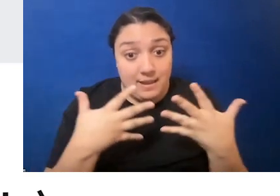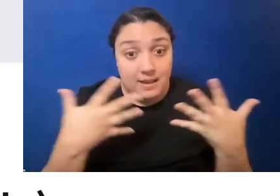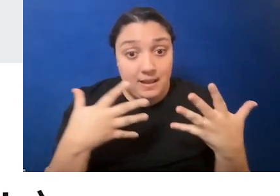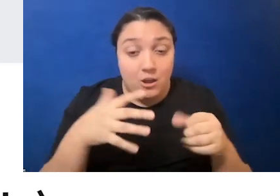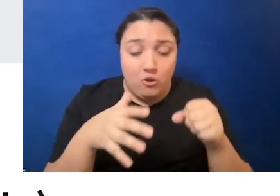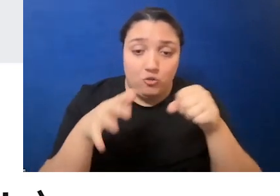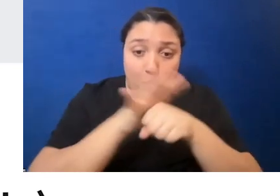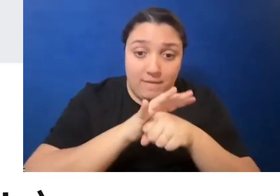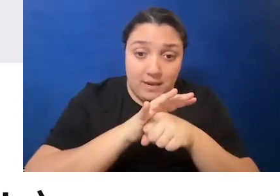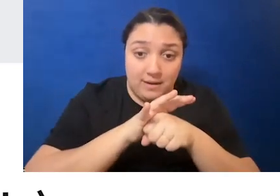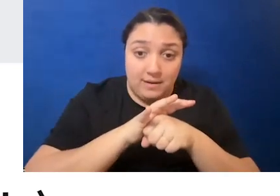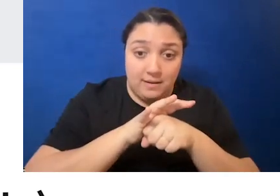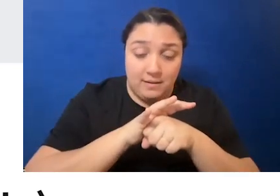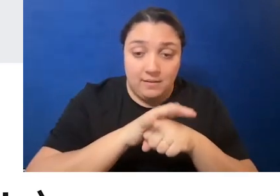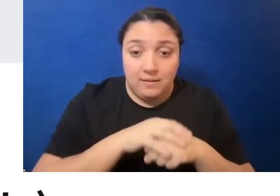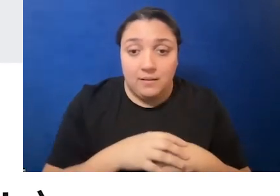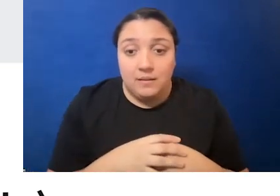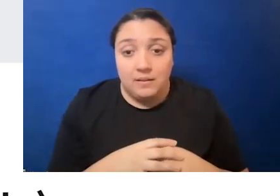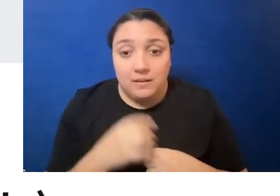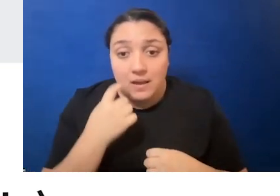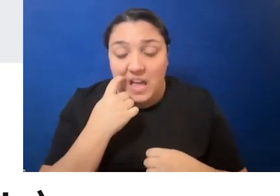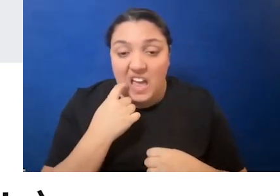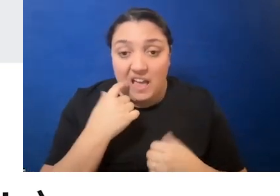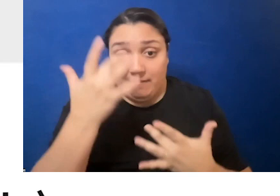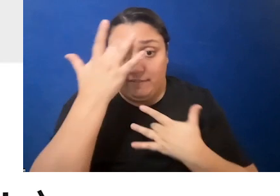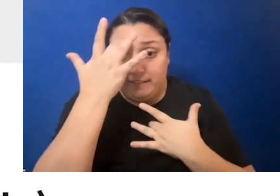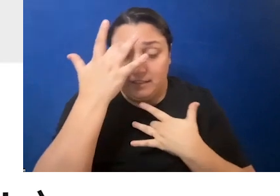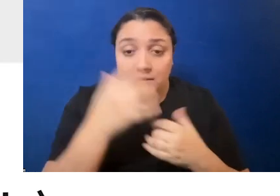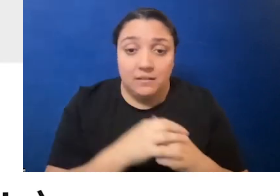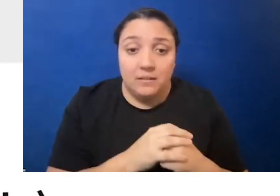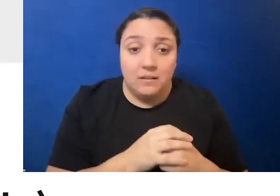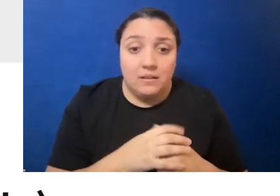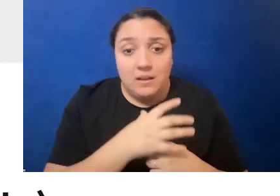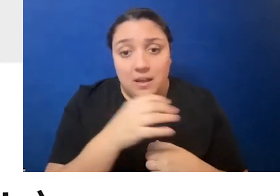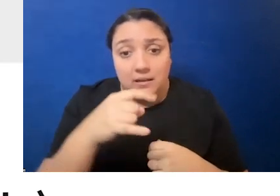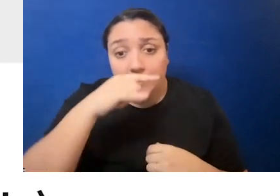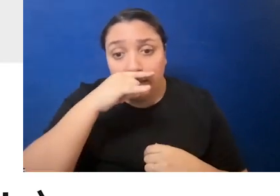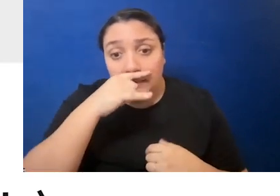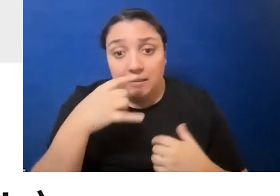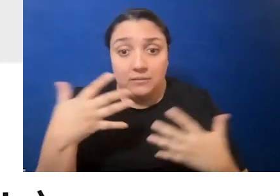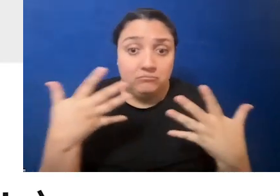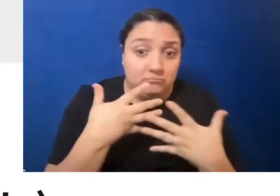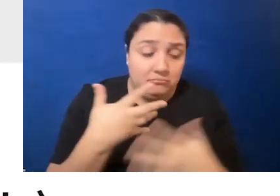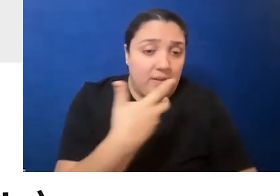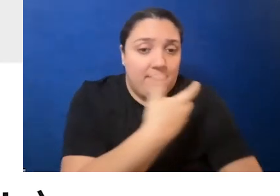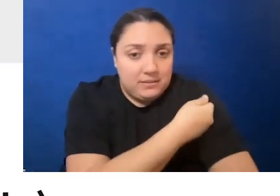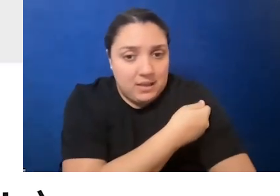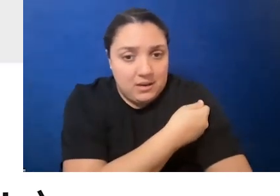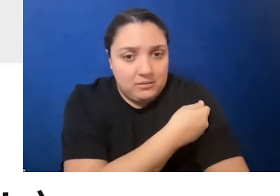REALLY HAPPENING. IF WE HAVE A STUDENT THAT IS AFRAID OF THE COVID VIRUS AND WE